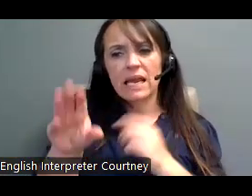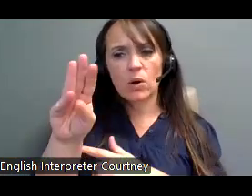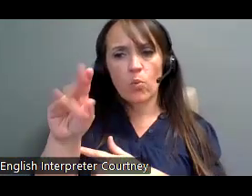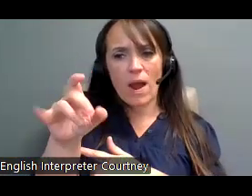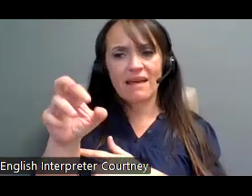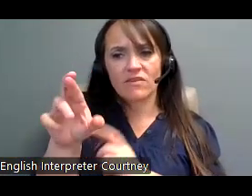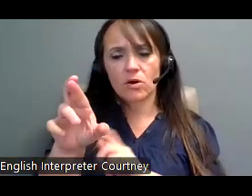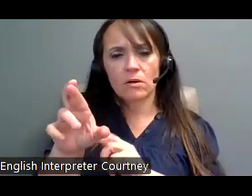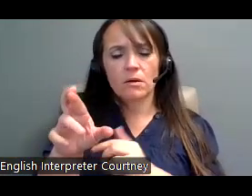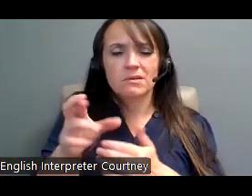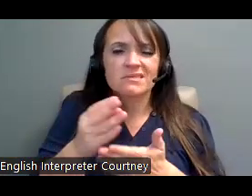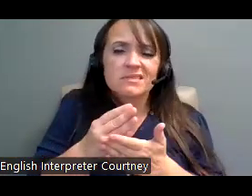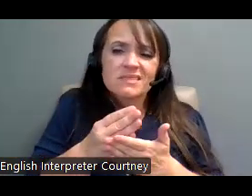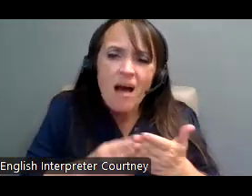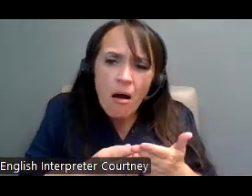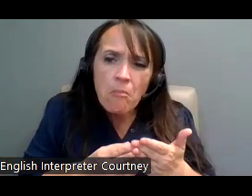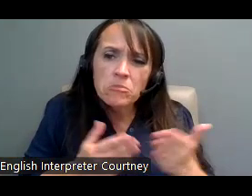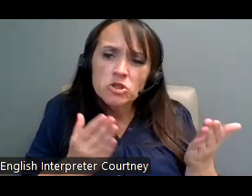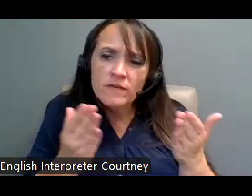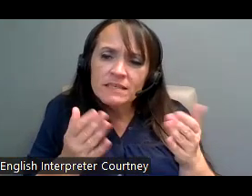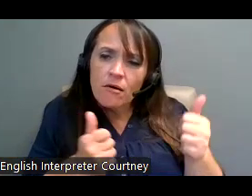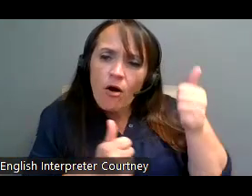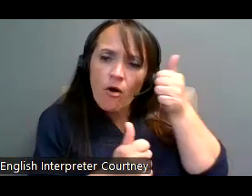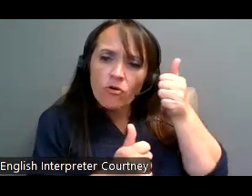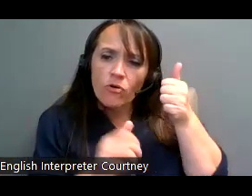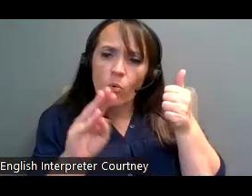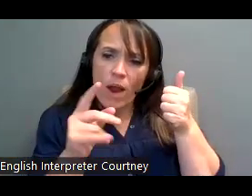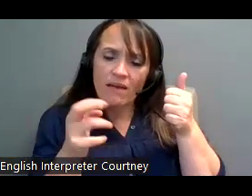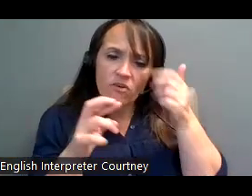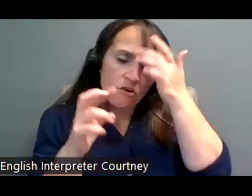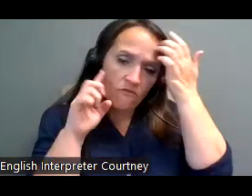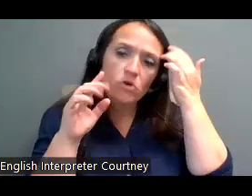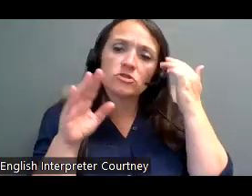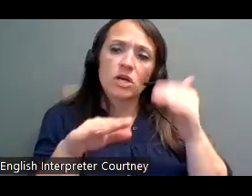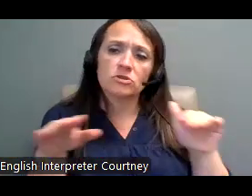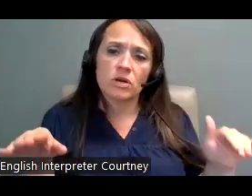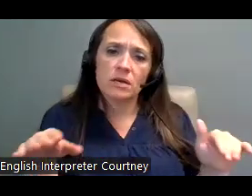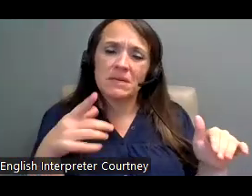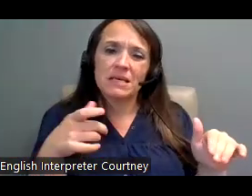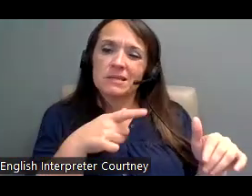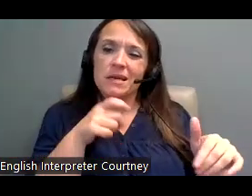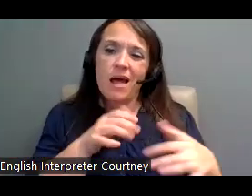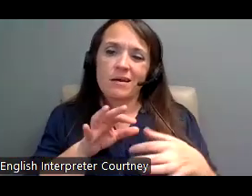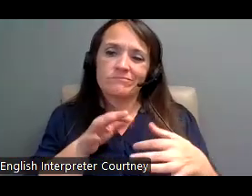services are provided to the waiver where they are not actually liable under this. It's important to